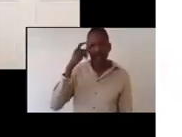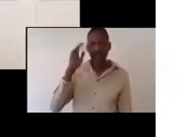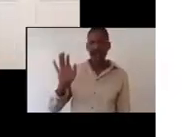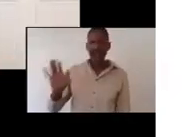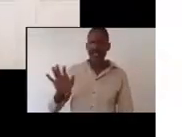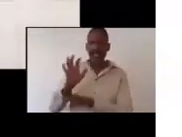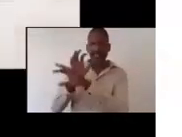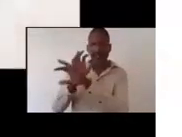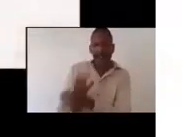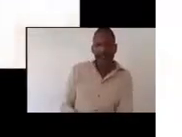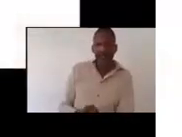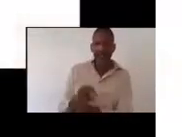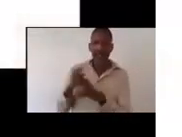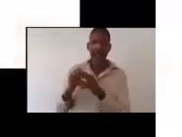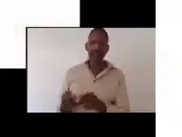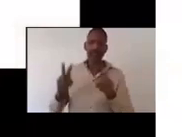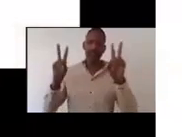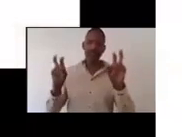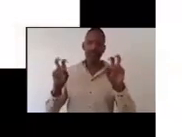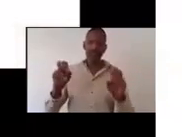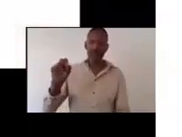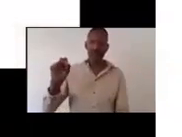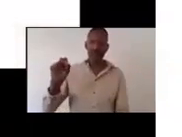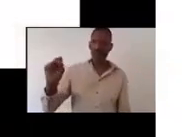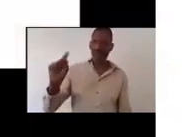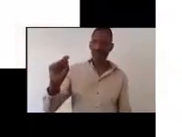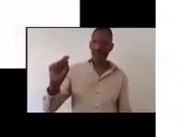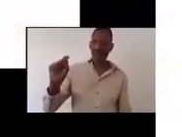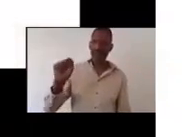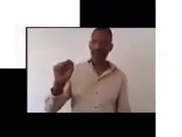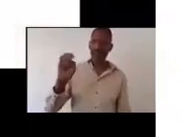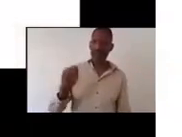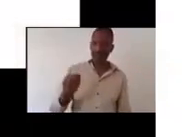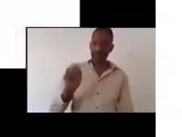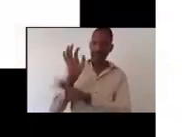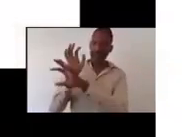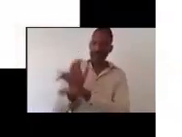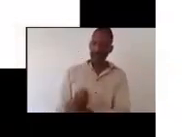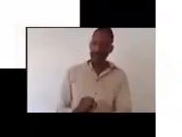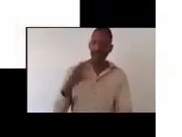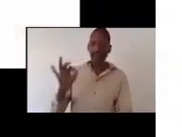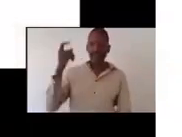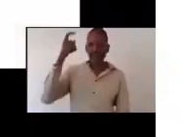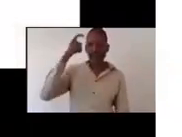Steam habits of mind as we define them are ways of thinking that are reflected in behavior.